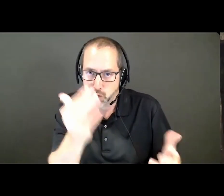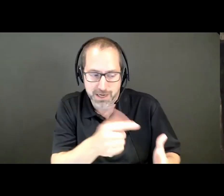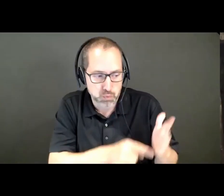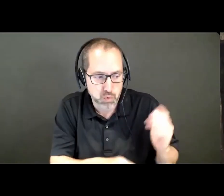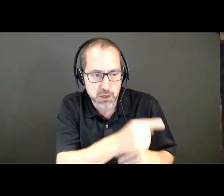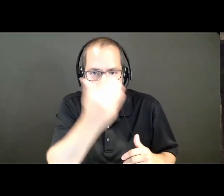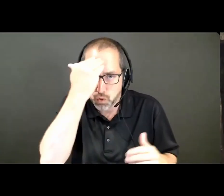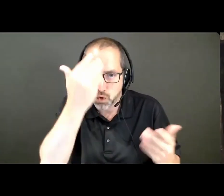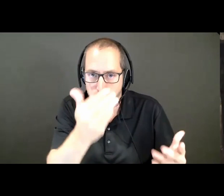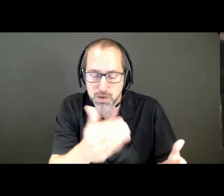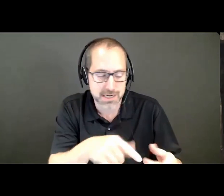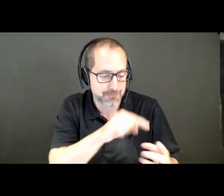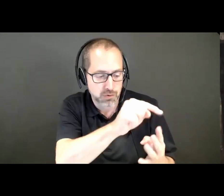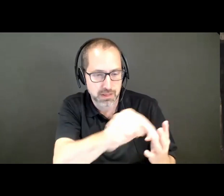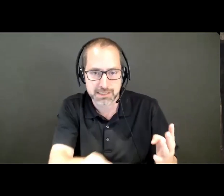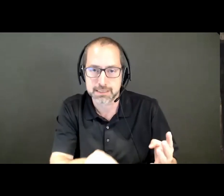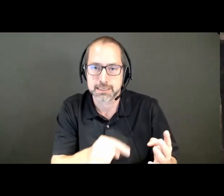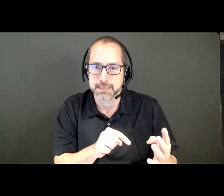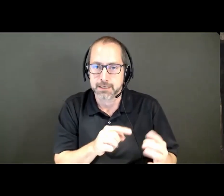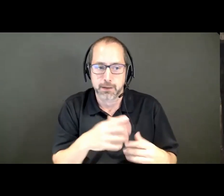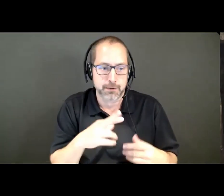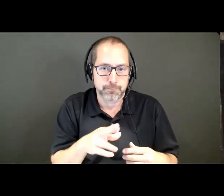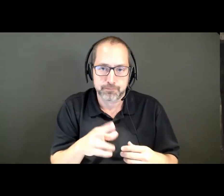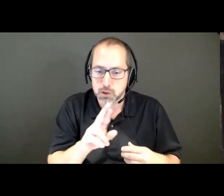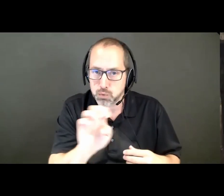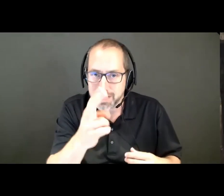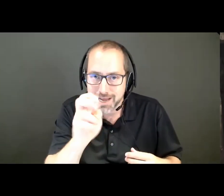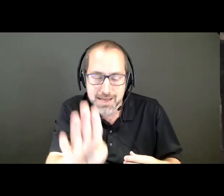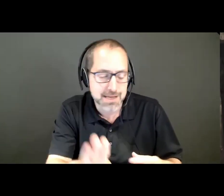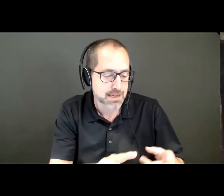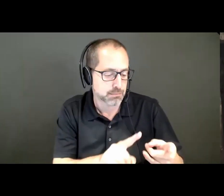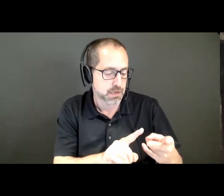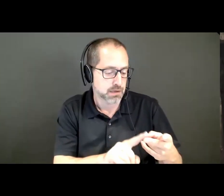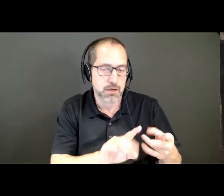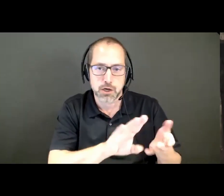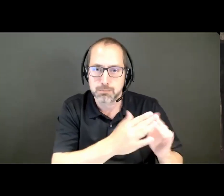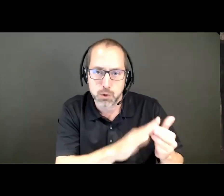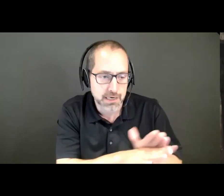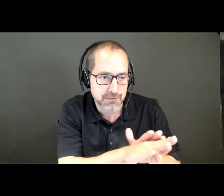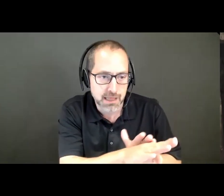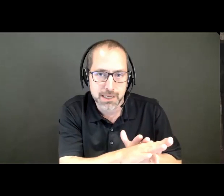development or rehabilitation or understanding disability. And we must build on what they have